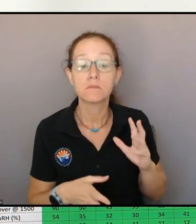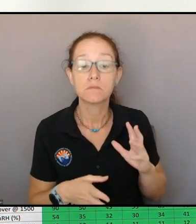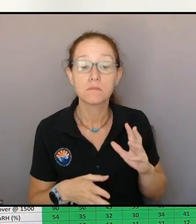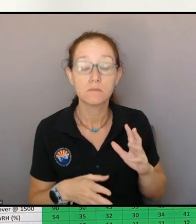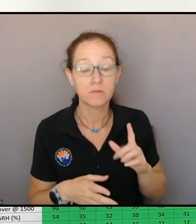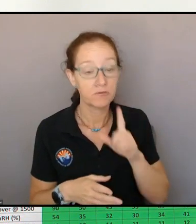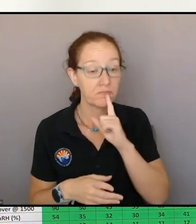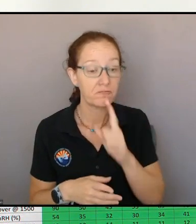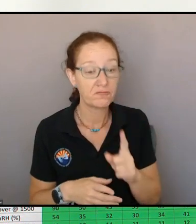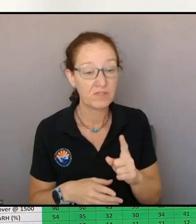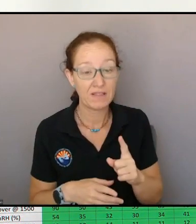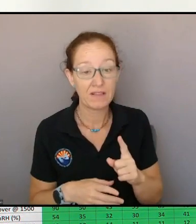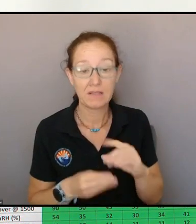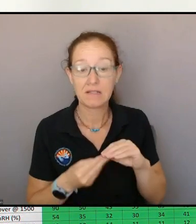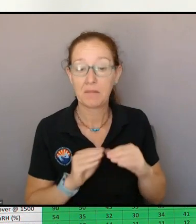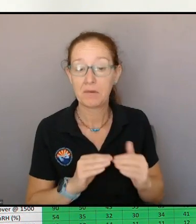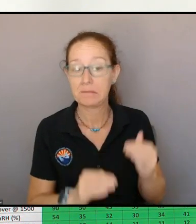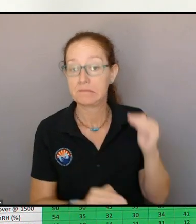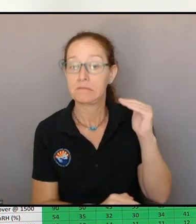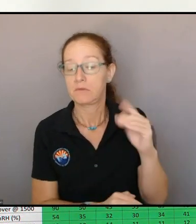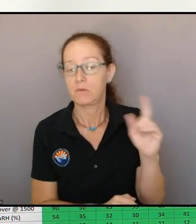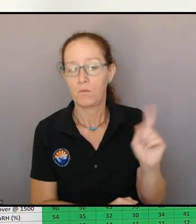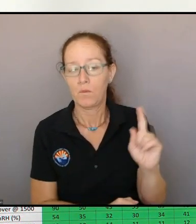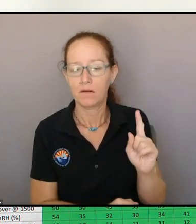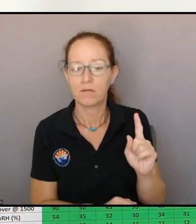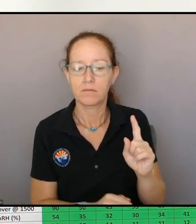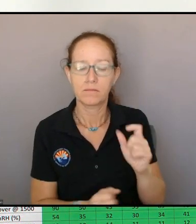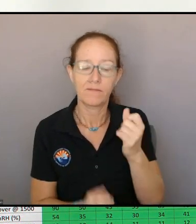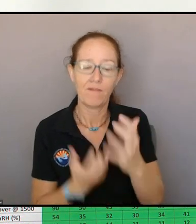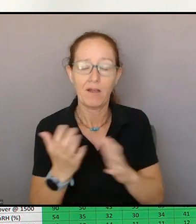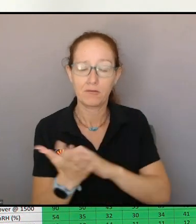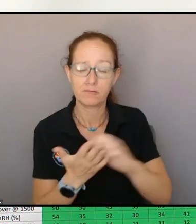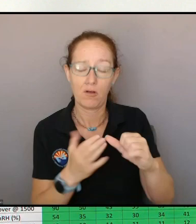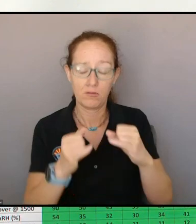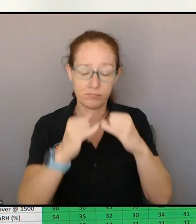the central portions of the fire scar. So we have over 3